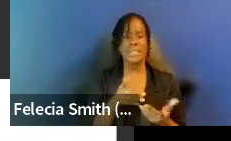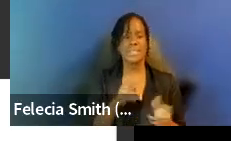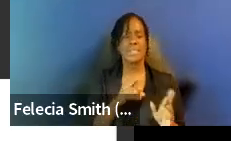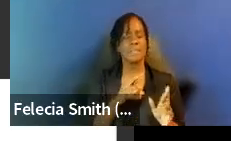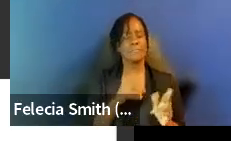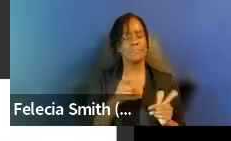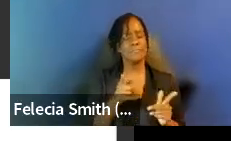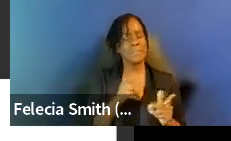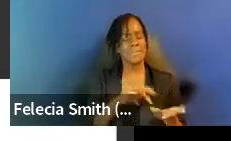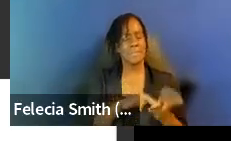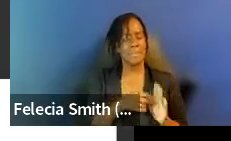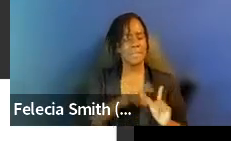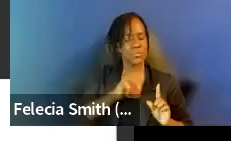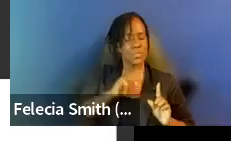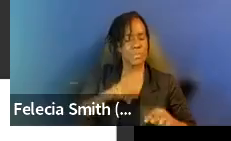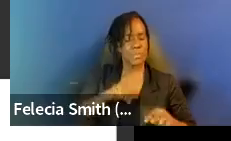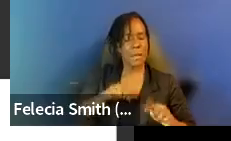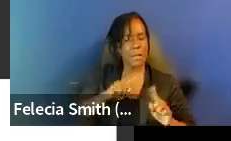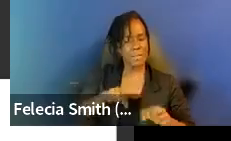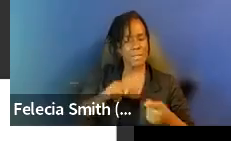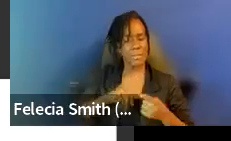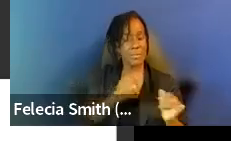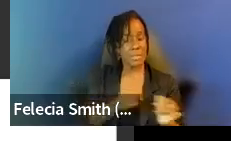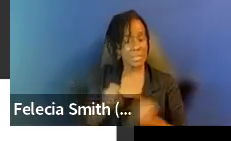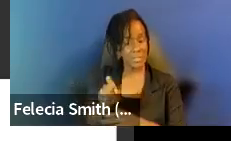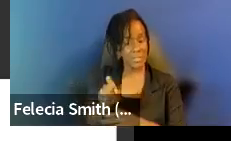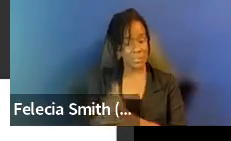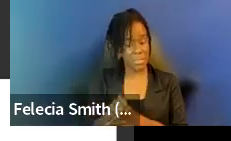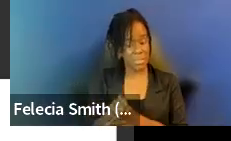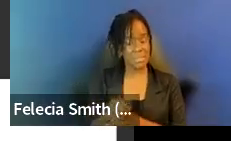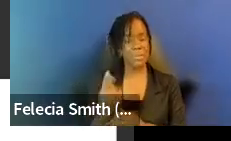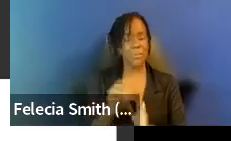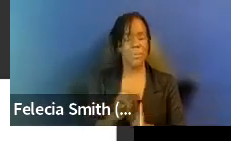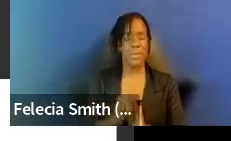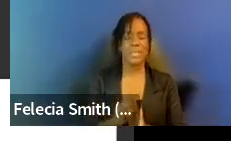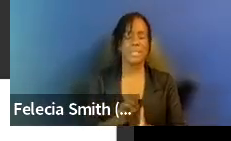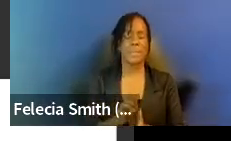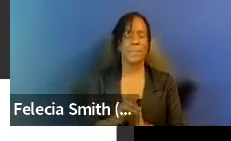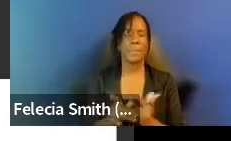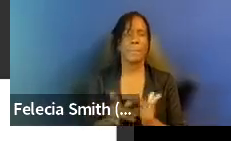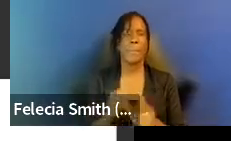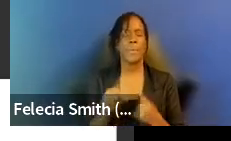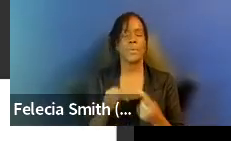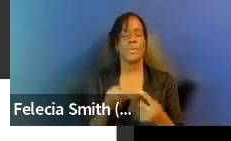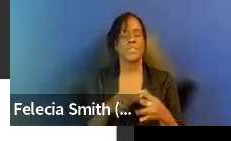the design practice early on to ensure that Meads are met, when it is not so costly to implement those needs.